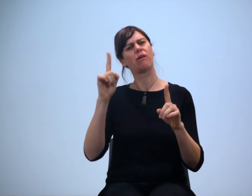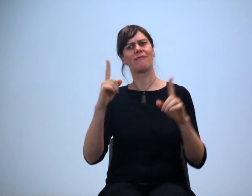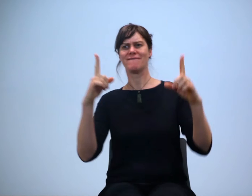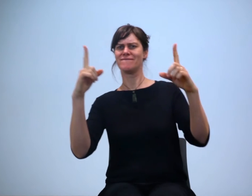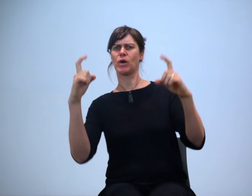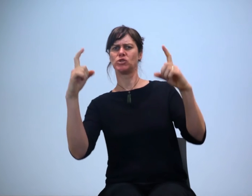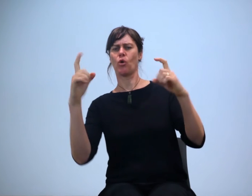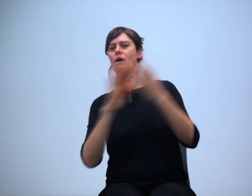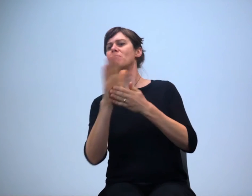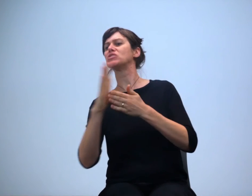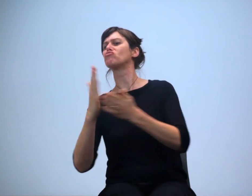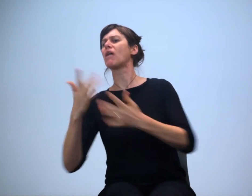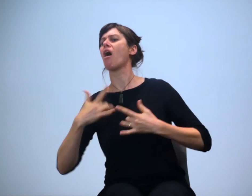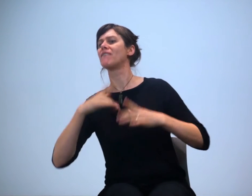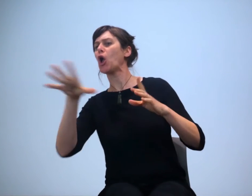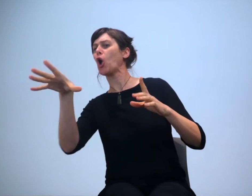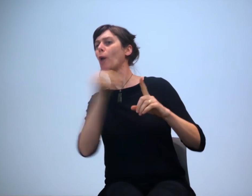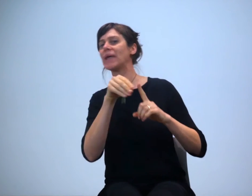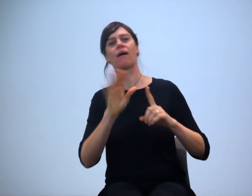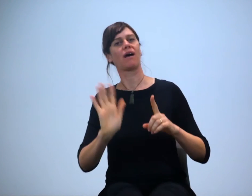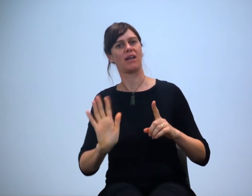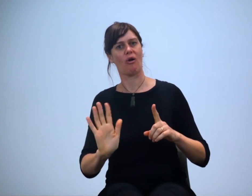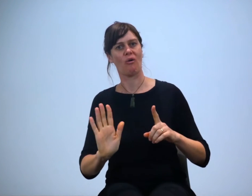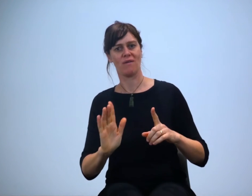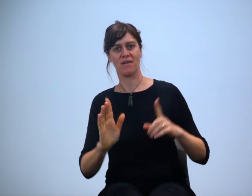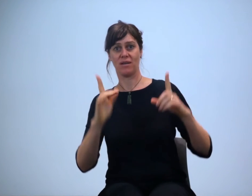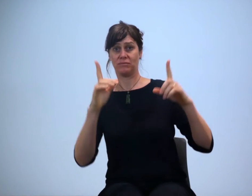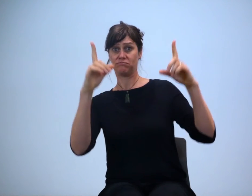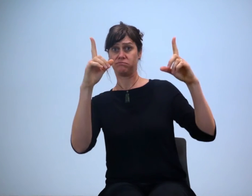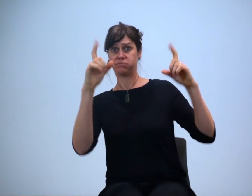do not take the photographfor a 'copy' of reality,